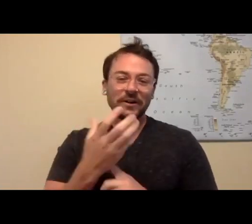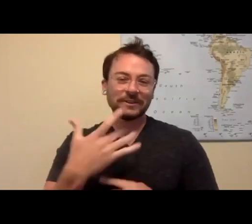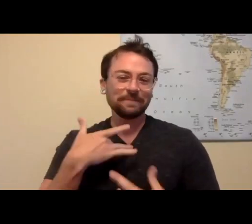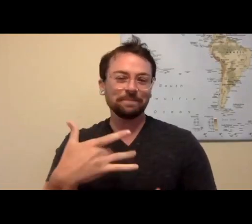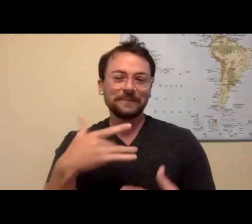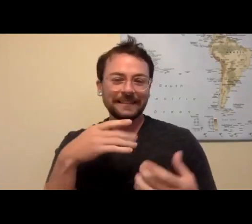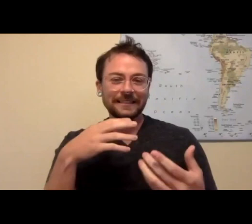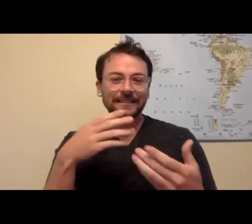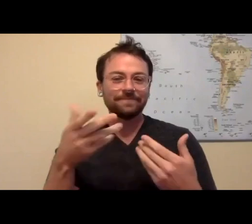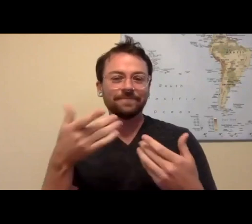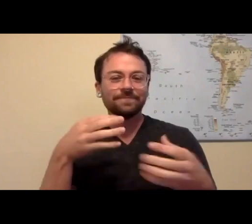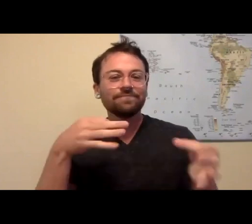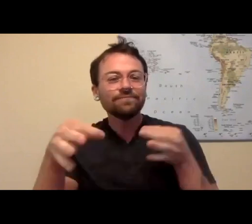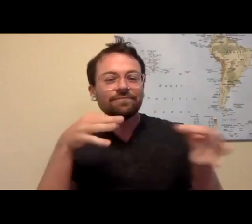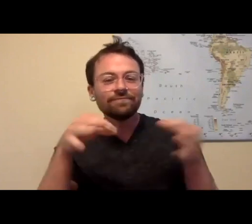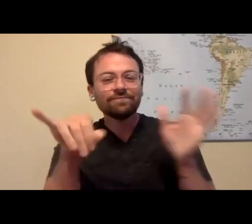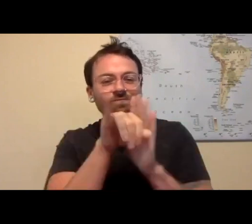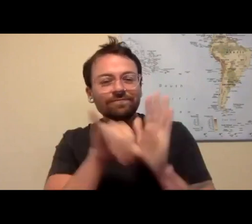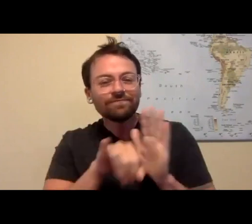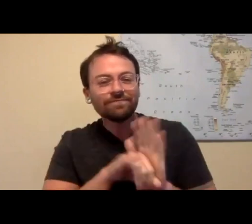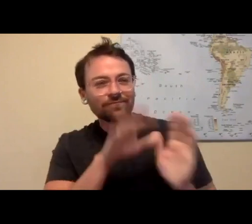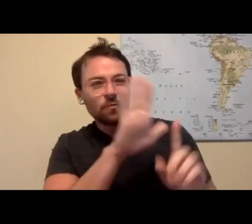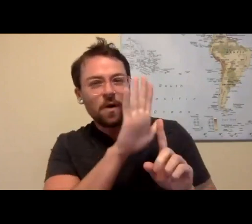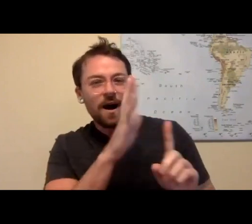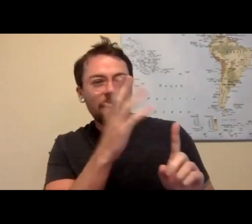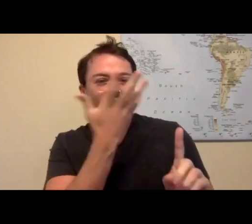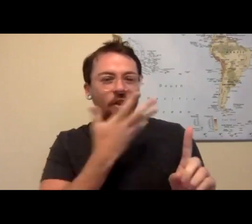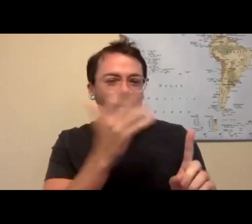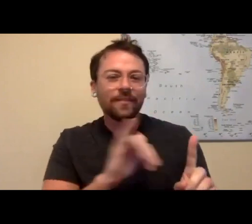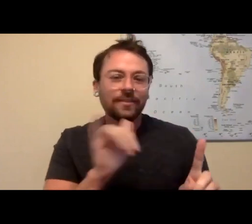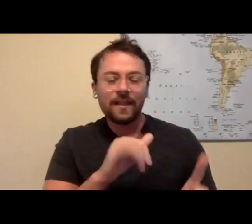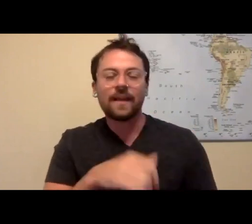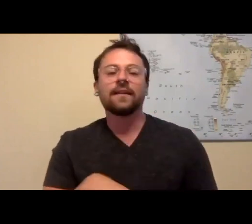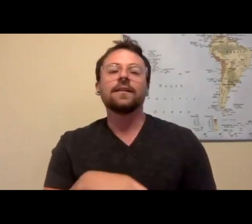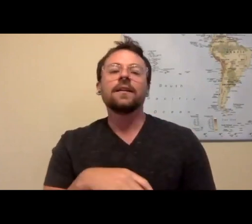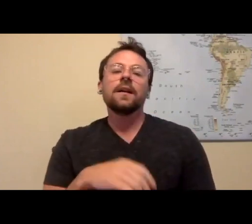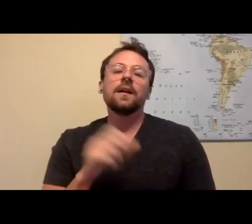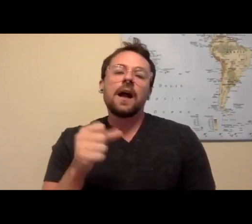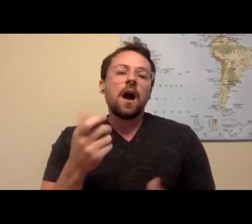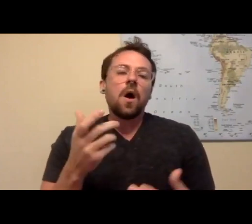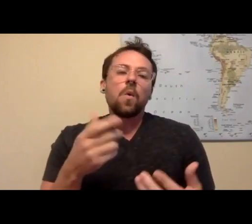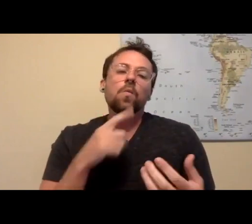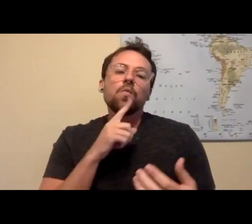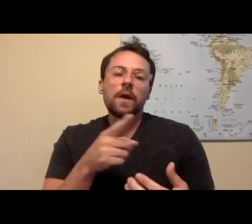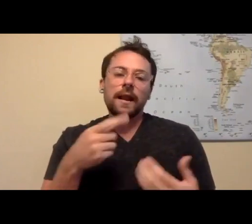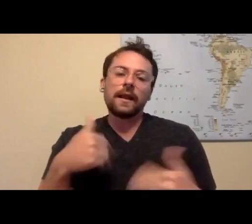Do we say, they, them? How does it all work? > Yeah, I agree that's a good question!